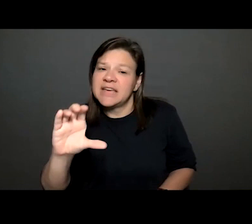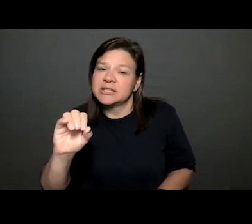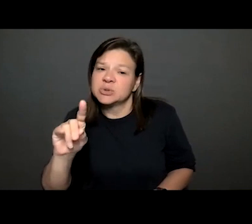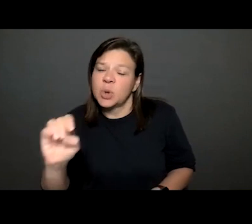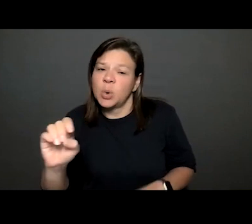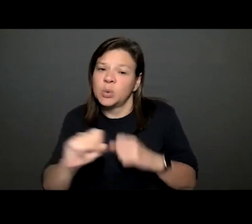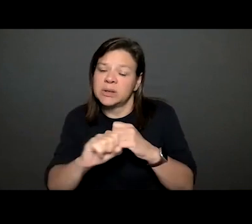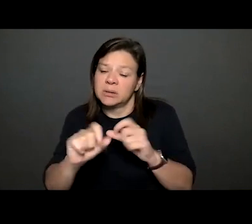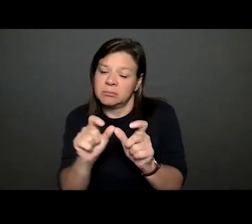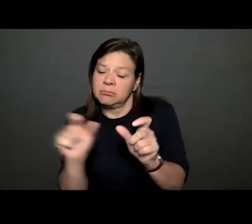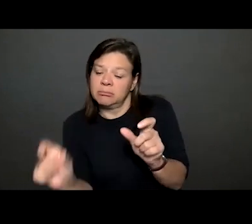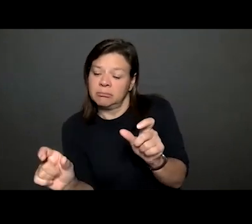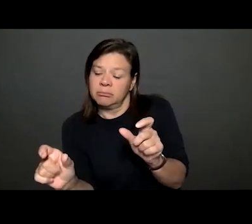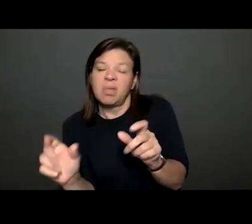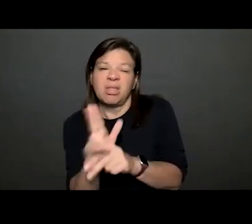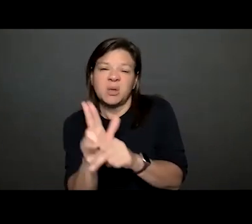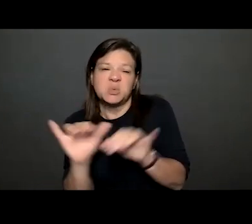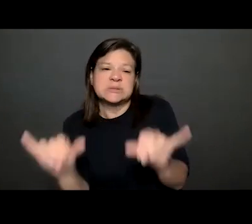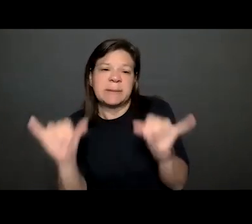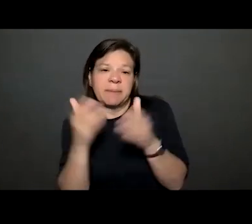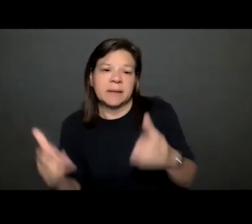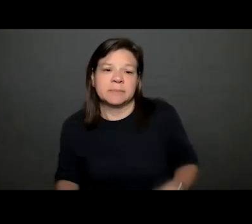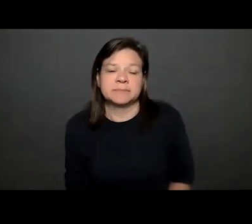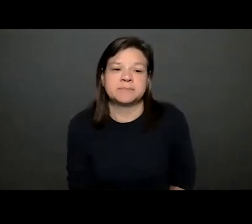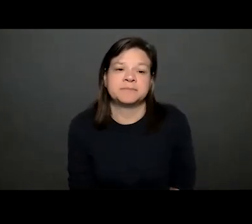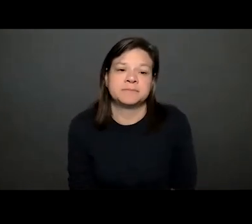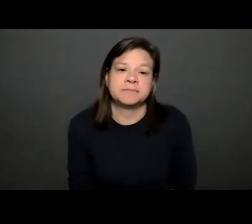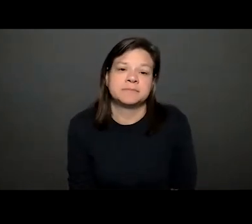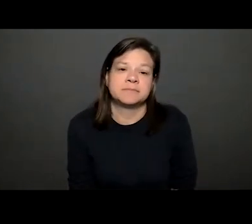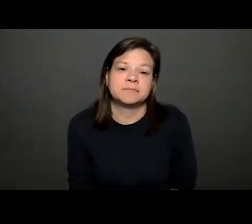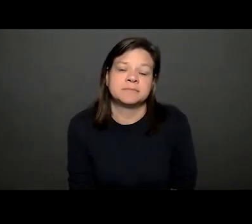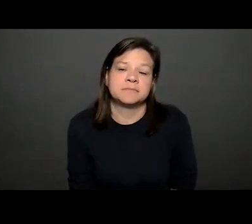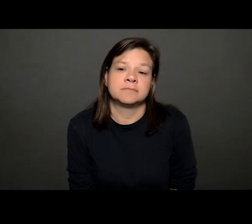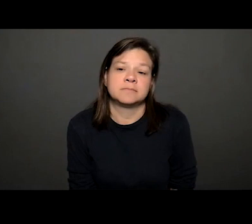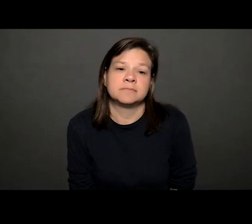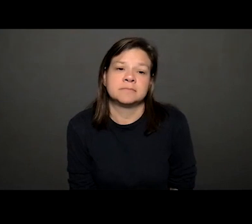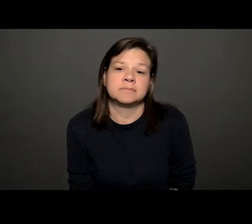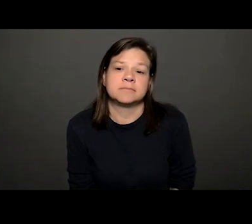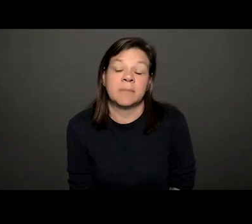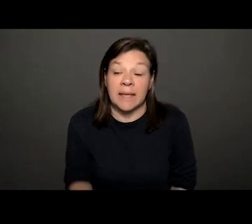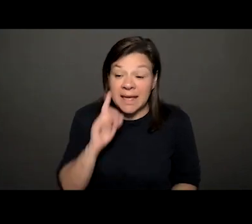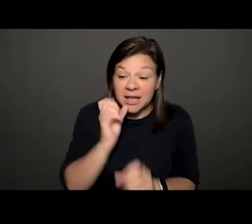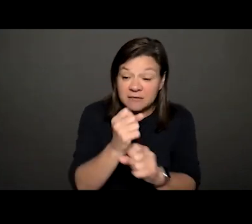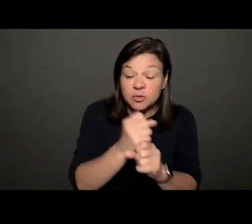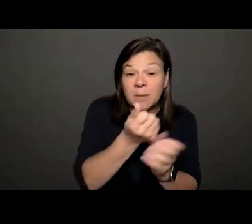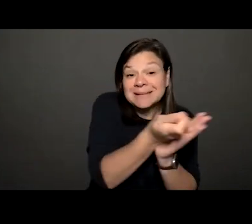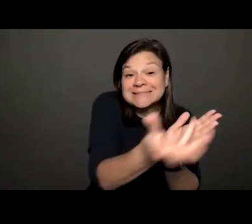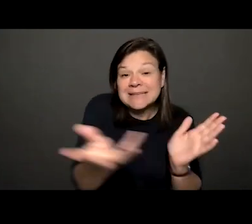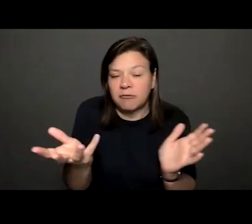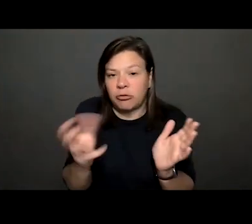YEAH, AND IF YOU ARE GOING TO BE CREATING MULTIPLE CUSTOM OBJECTS AND WANT TO DO PROGRAMMATICALLY.